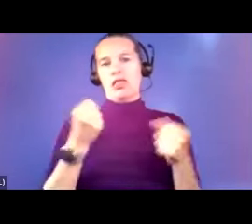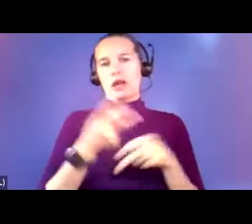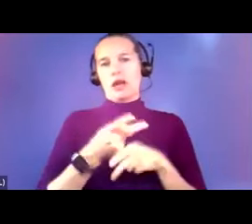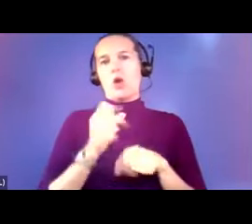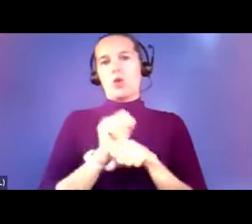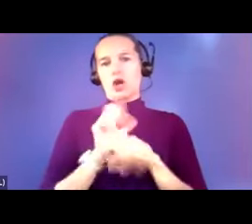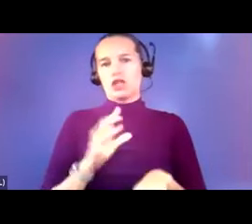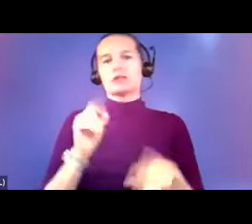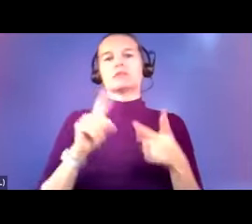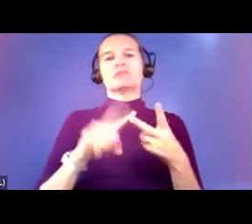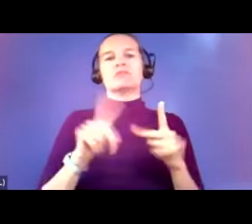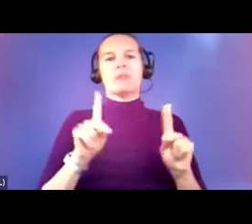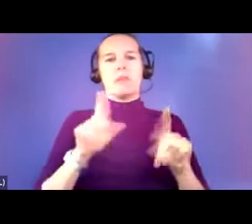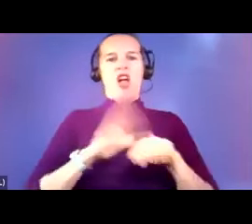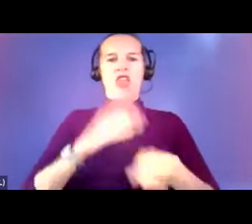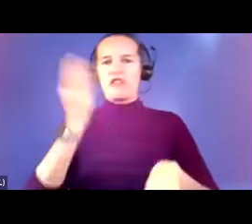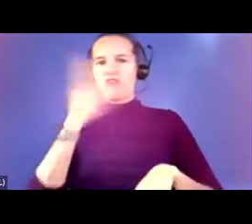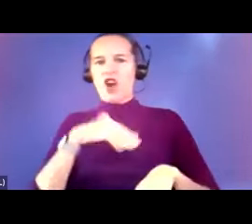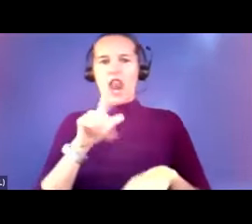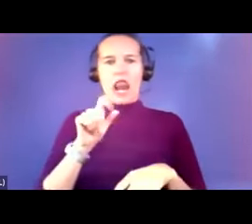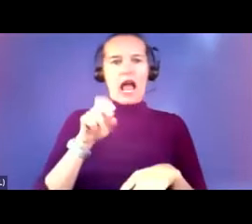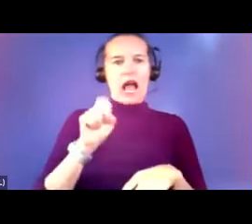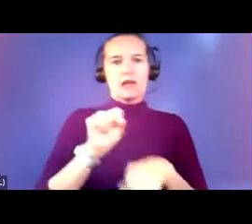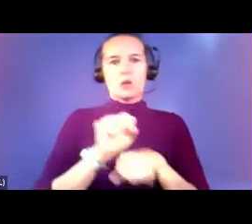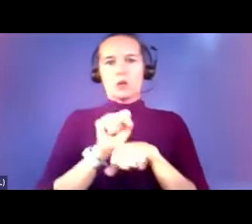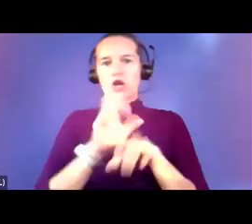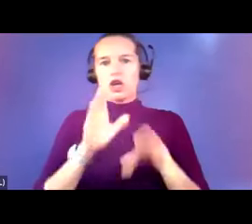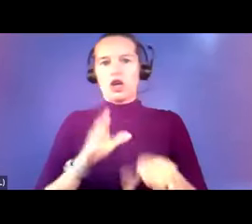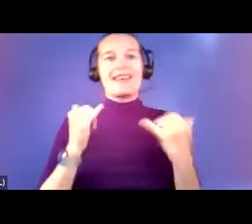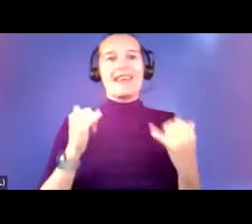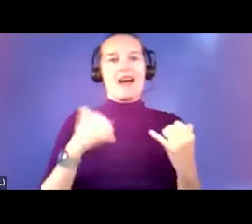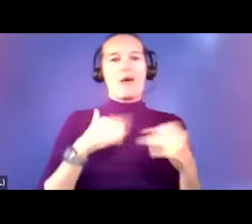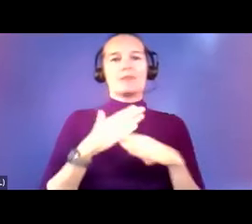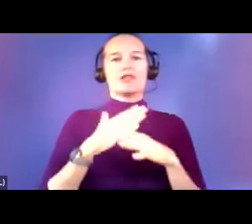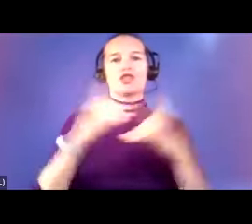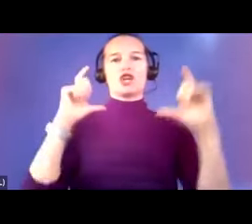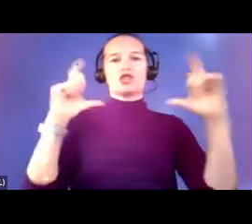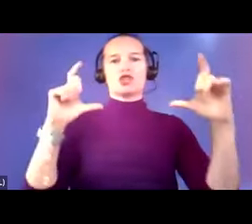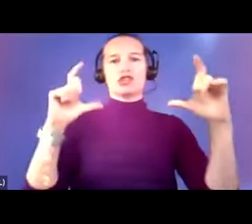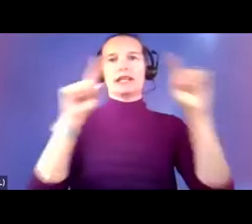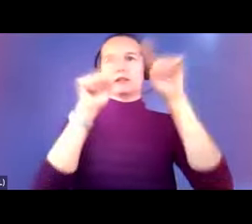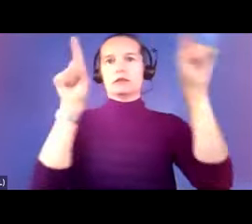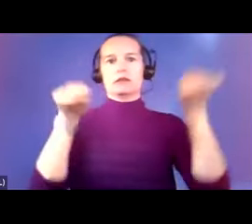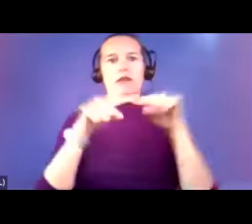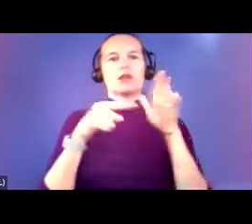Now, I would like to share my screen and present some slides for you